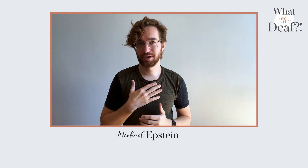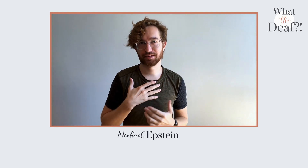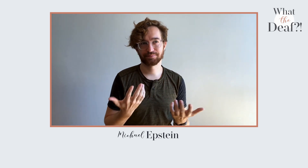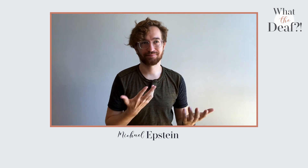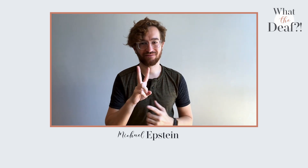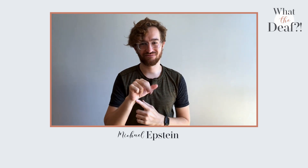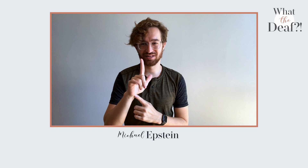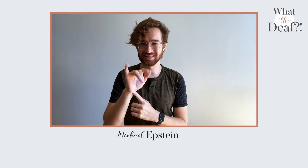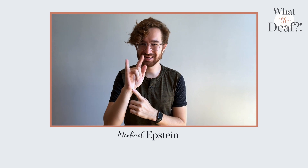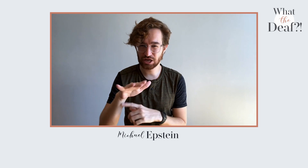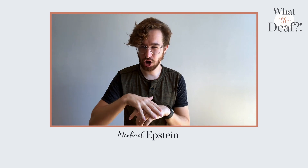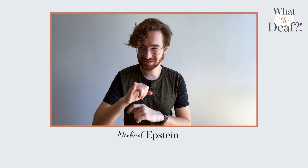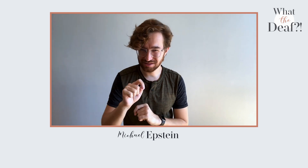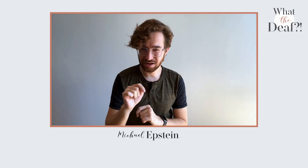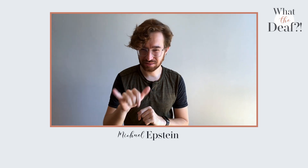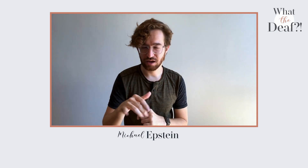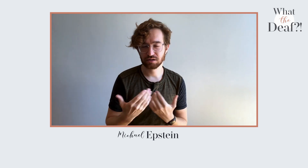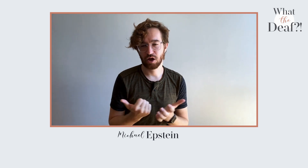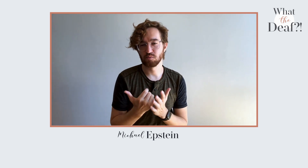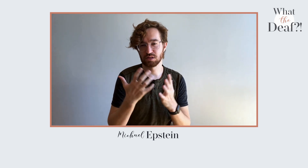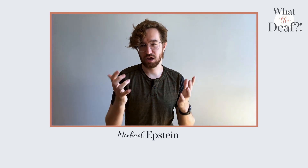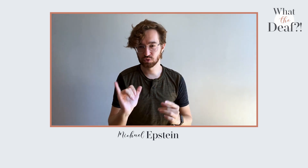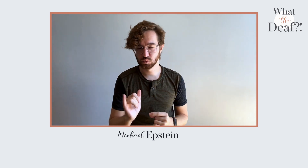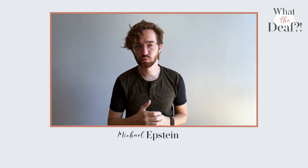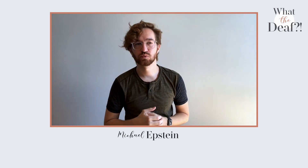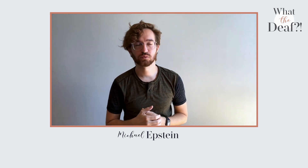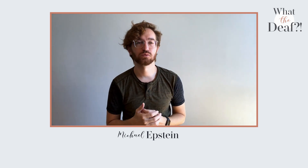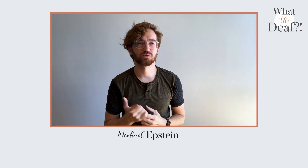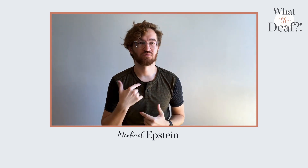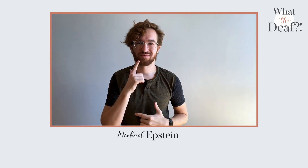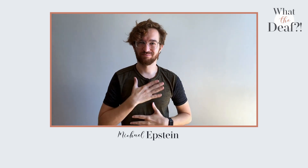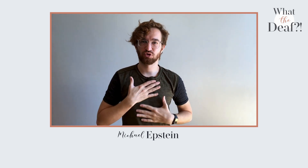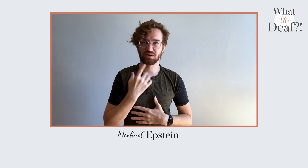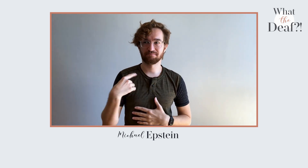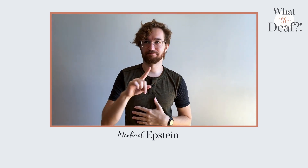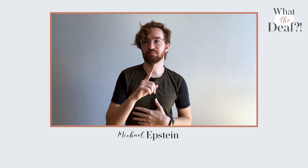and the validity that I carry on set. So I really am appreciative of those